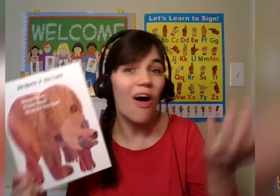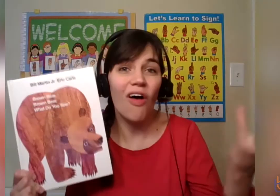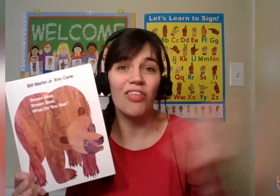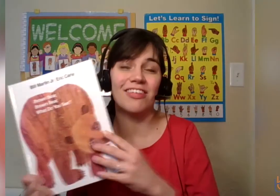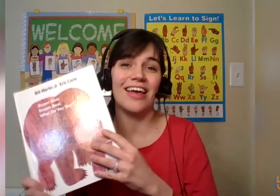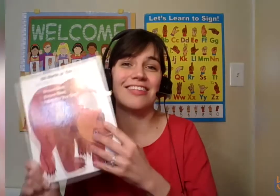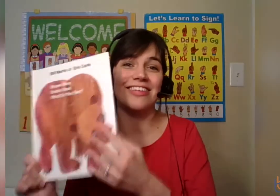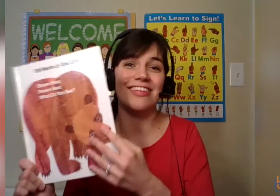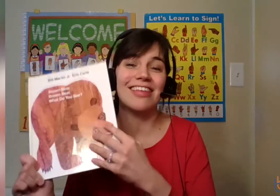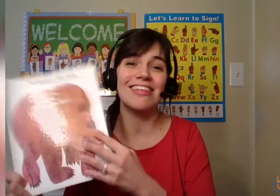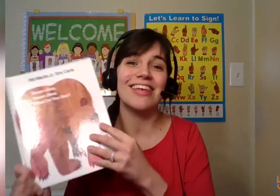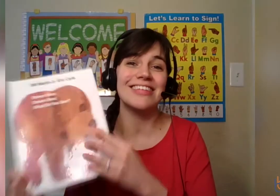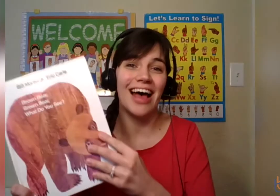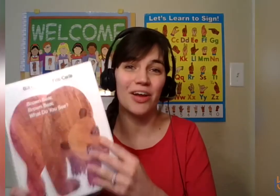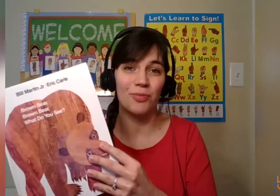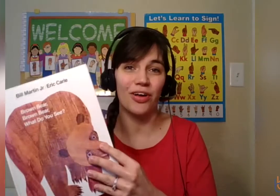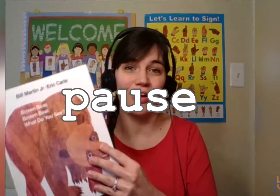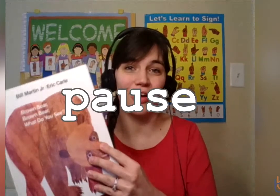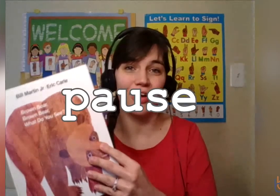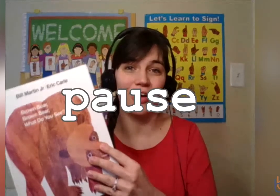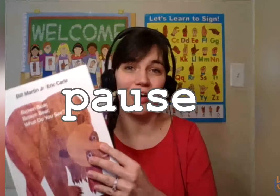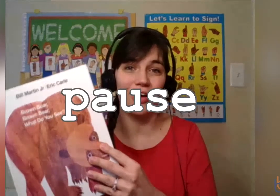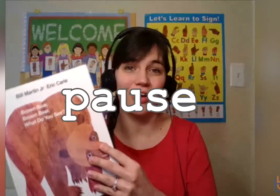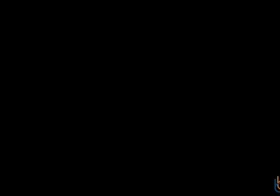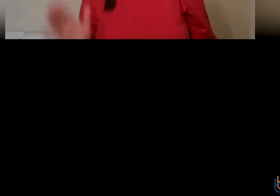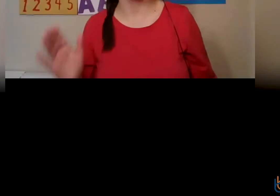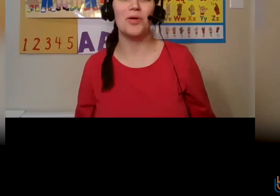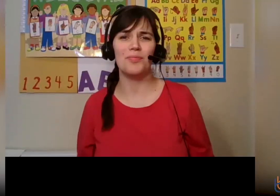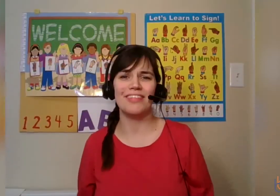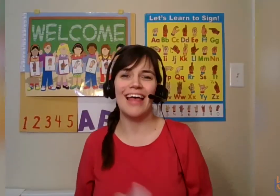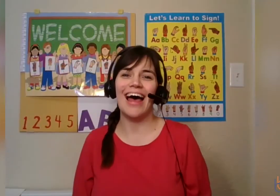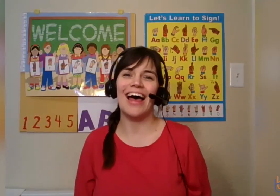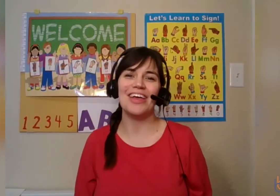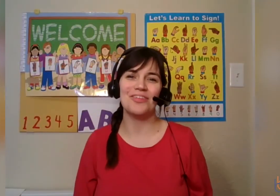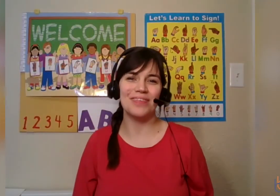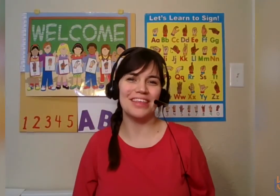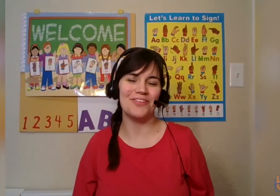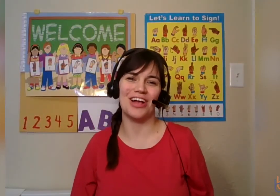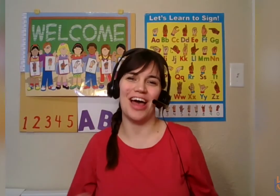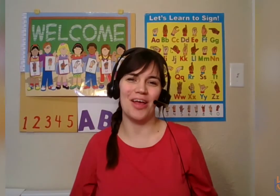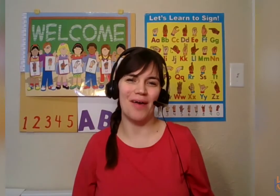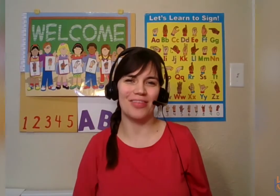the signs to sign this entire book. Whoops, I completely forgot about the